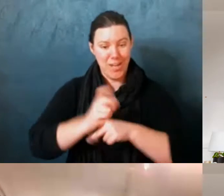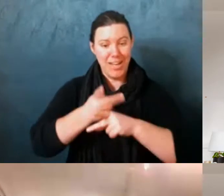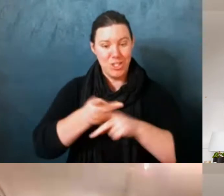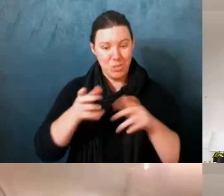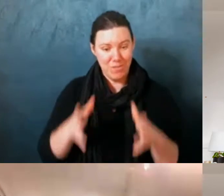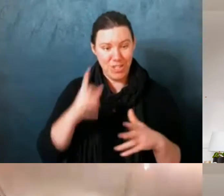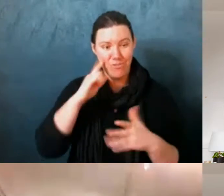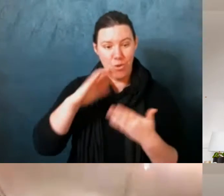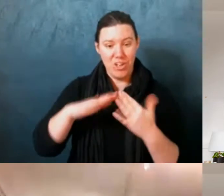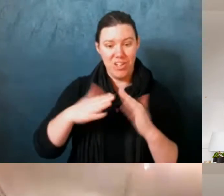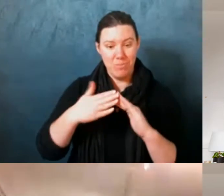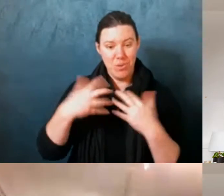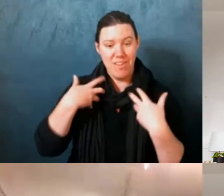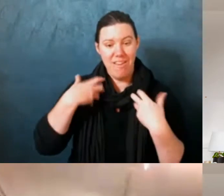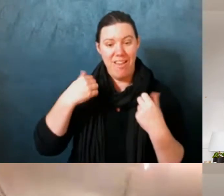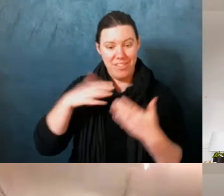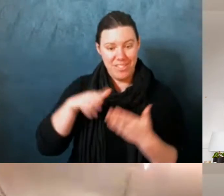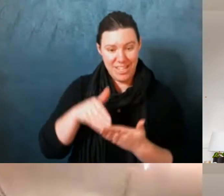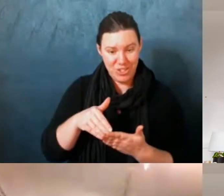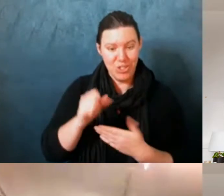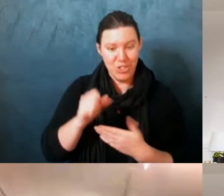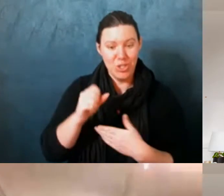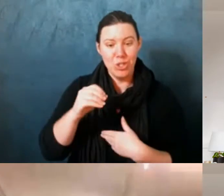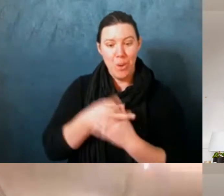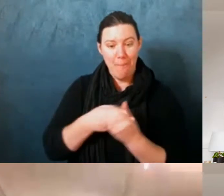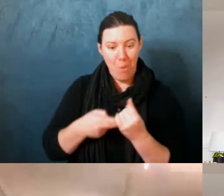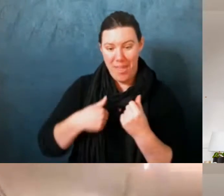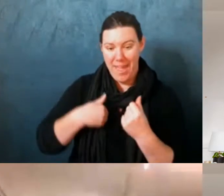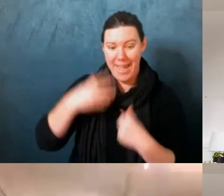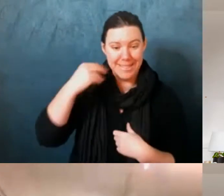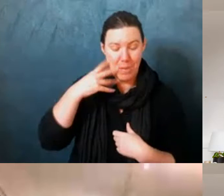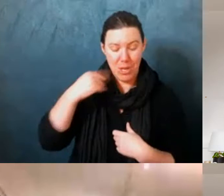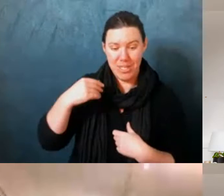So being at the receiving end and being familiar with the work of diversity,